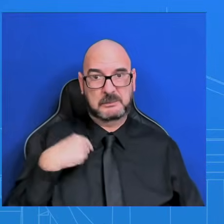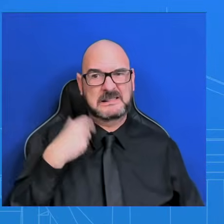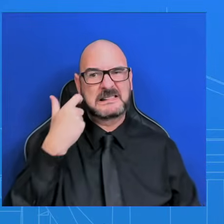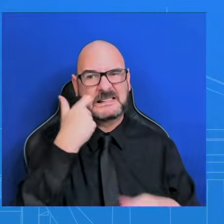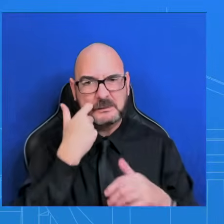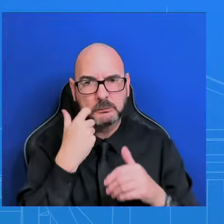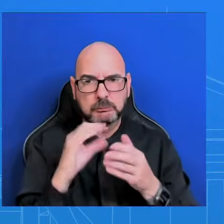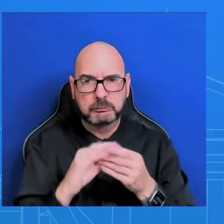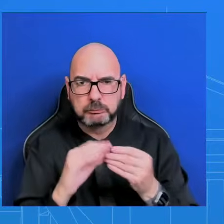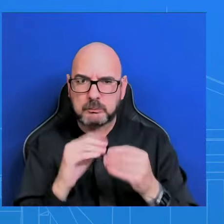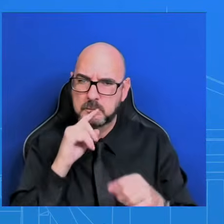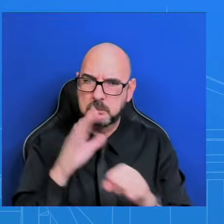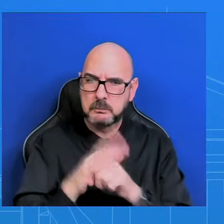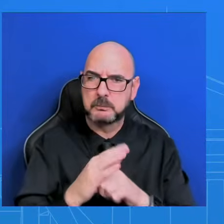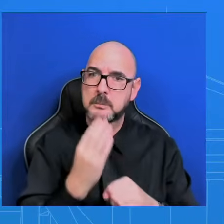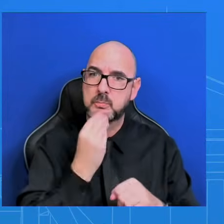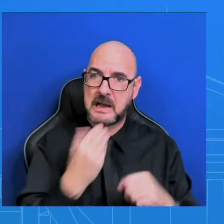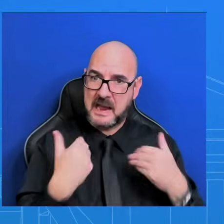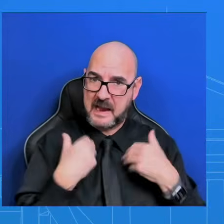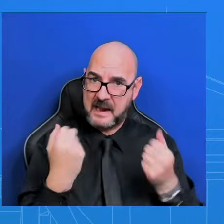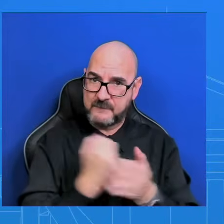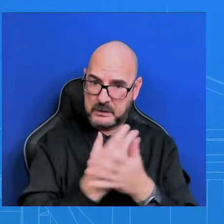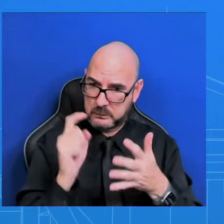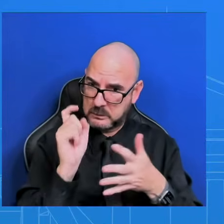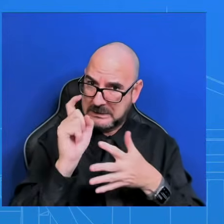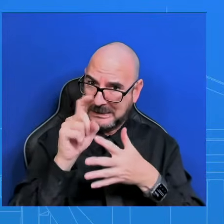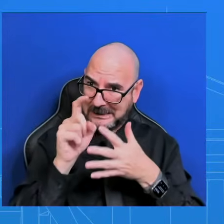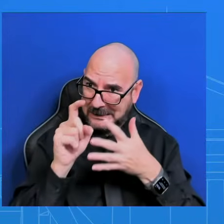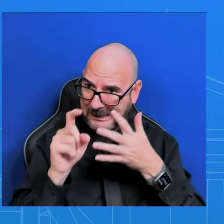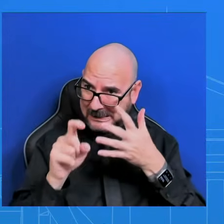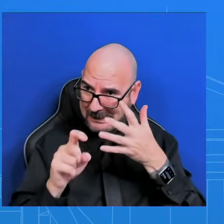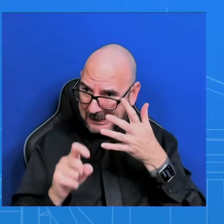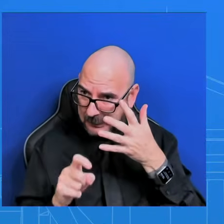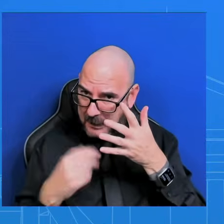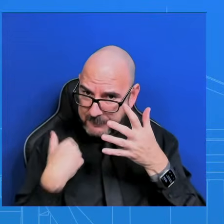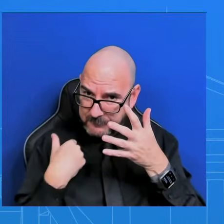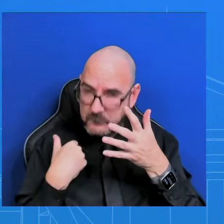have what it needs to defend itself. Ms. Jean-Pierre: Go ahead, Weijia. The Press: Thanks, Karine. And thanks, John.